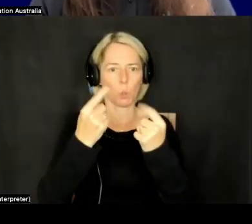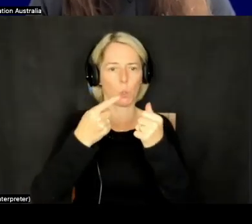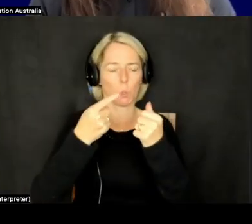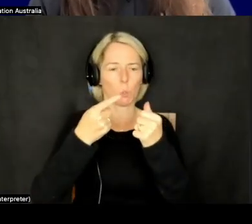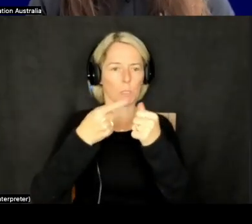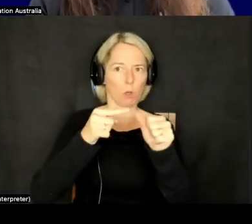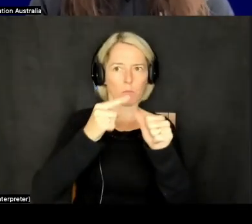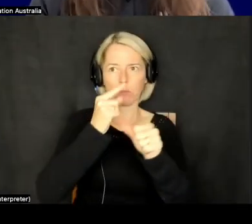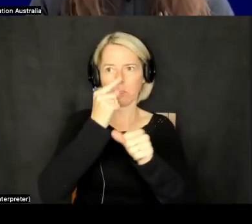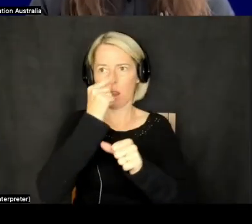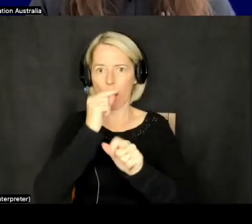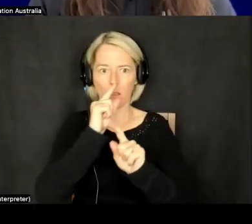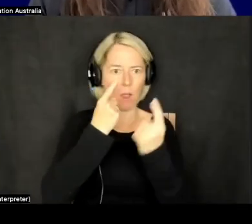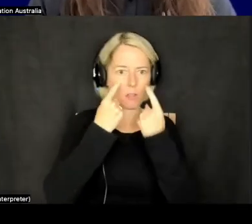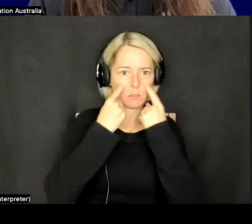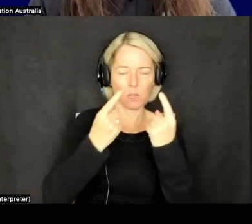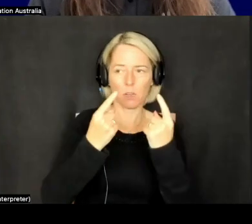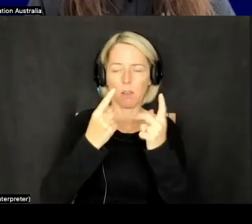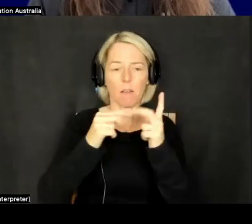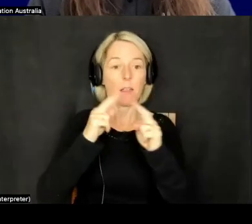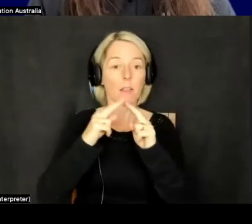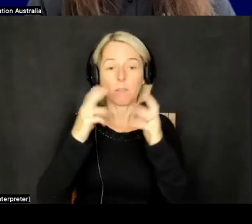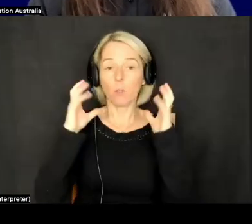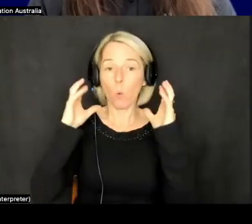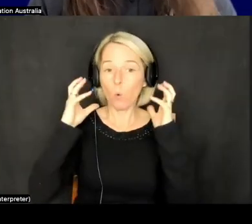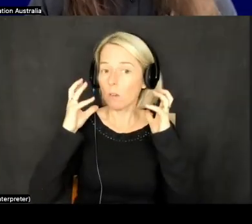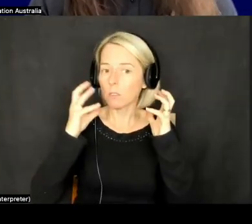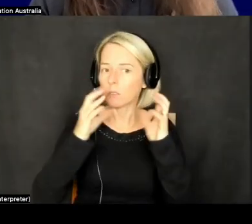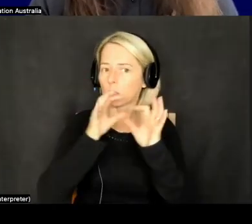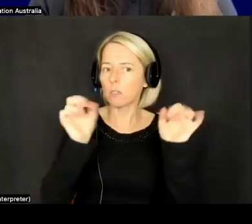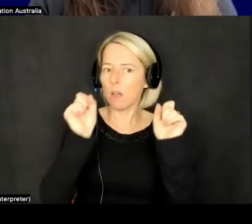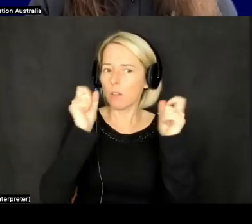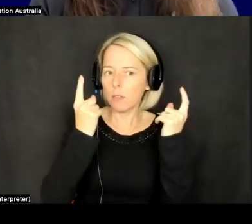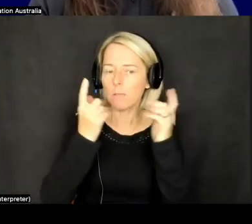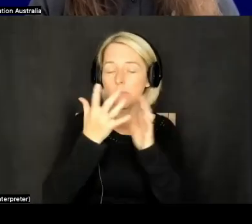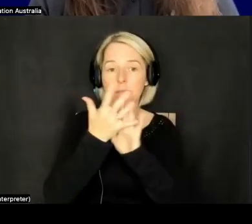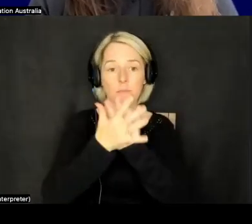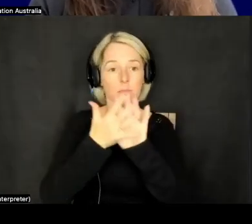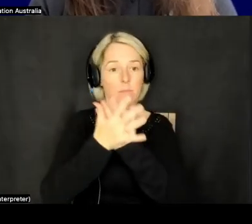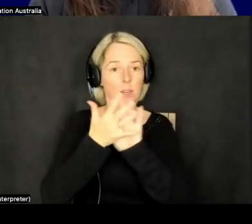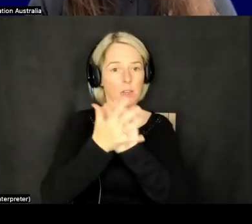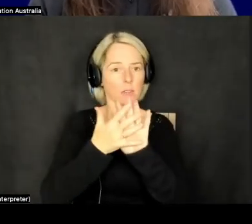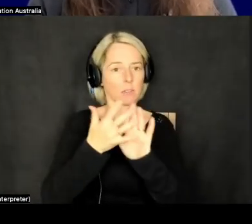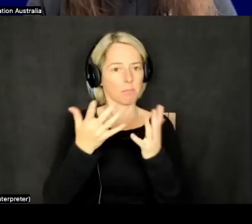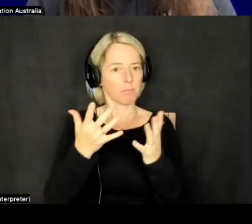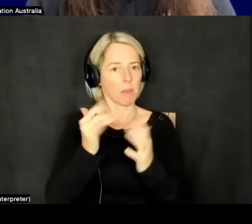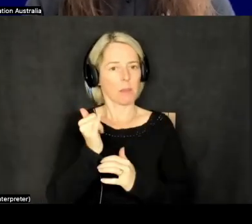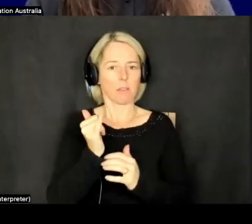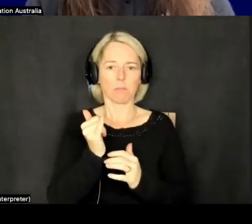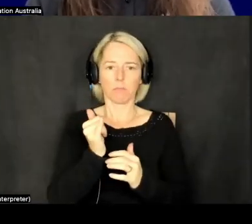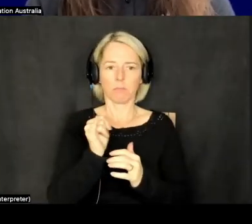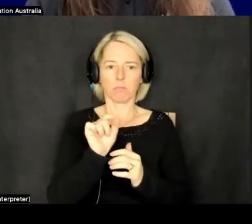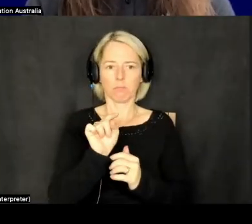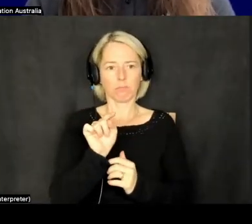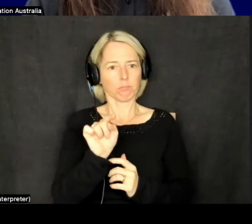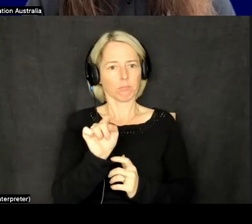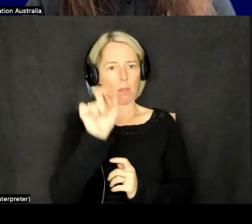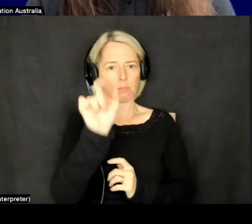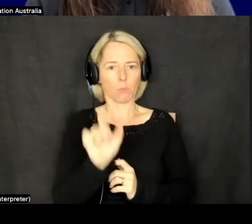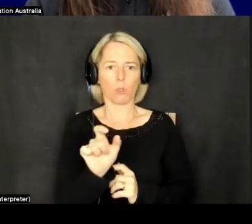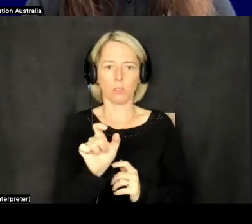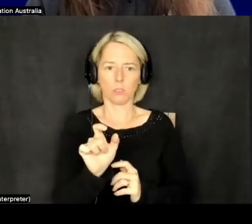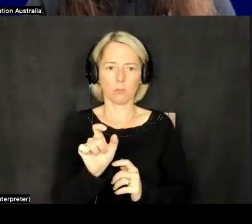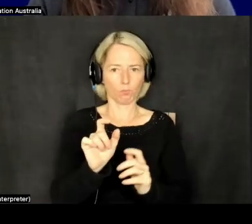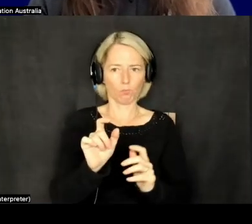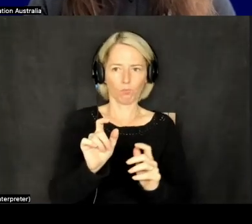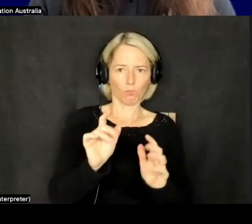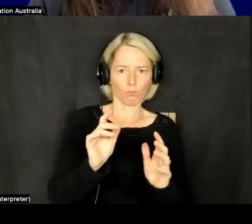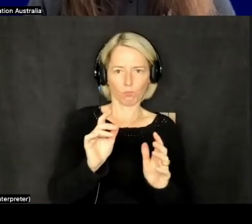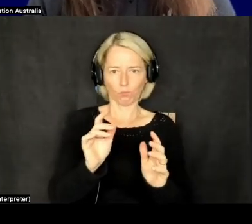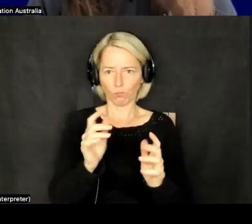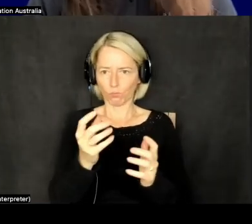not be telling them, then potentially they might be misinterpreting or misreading what